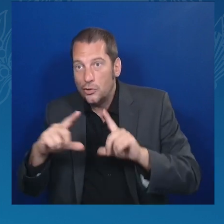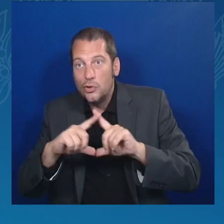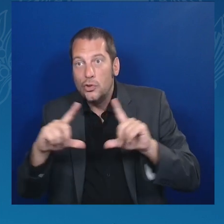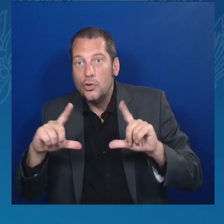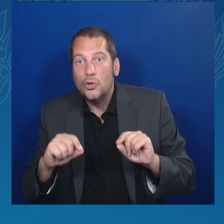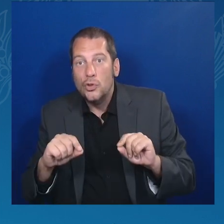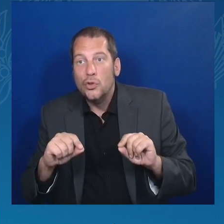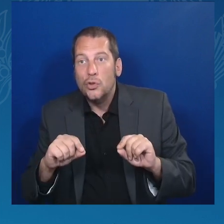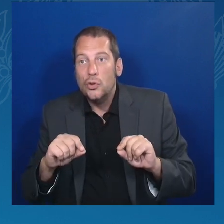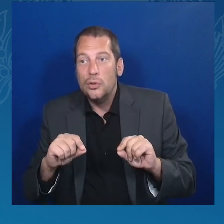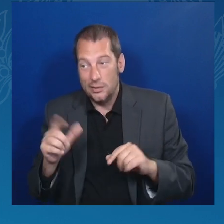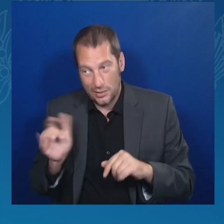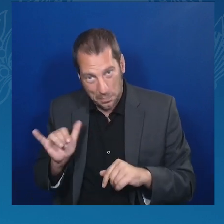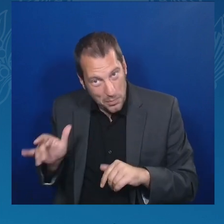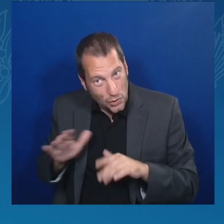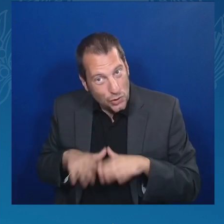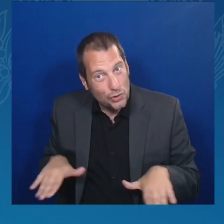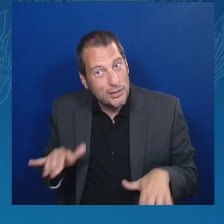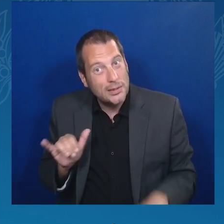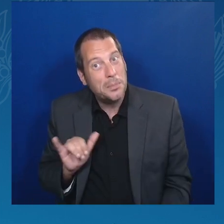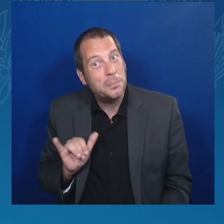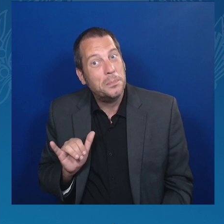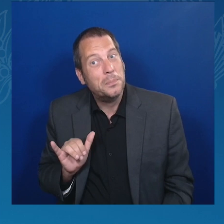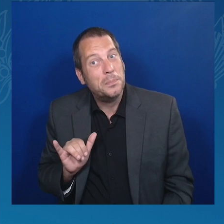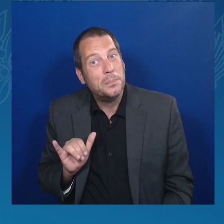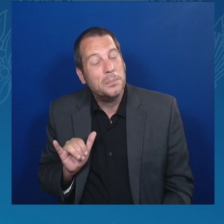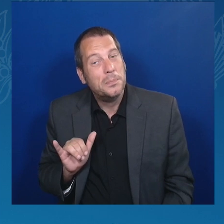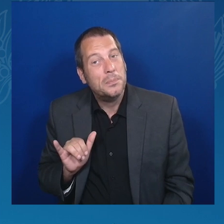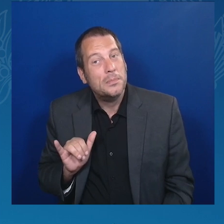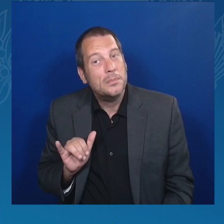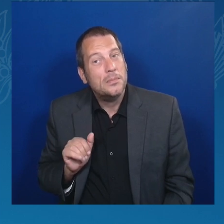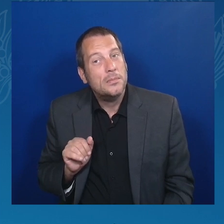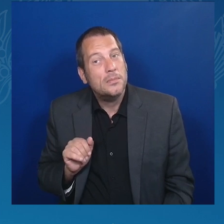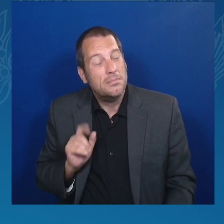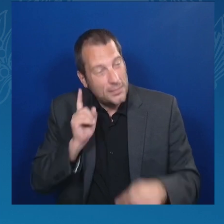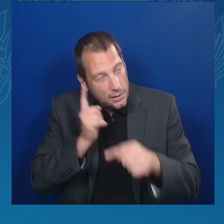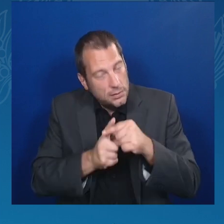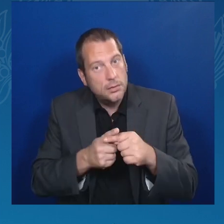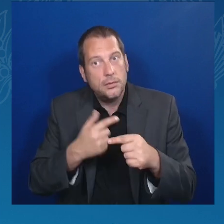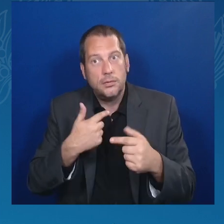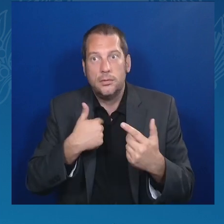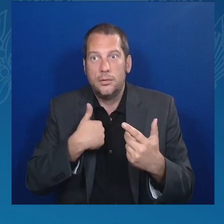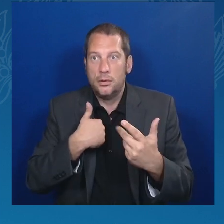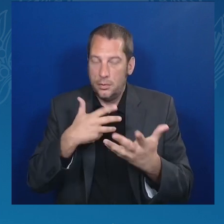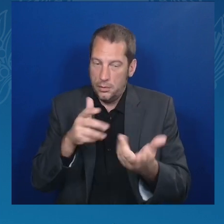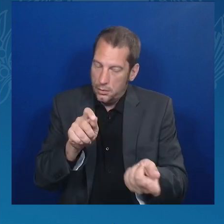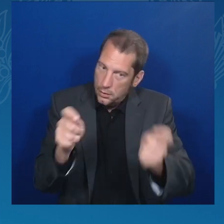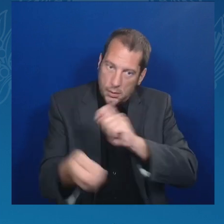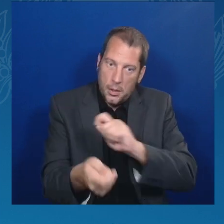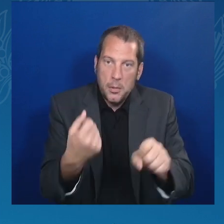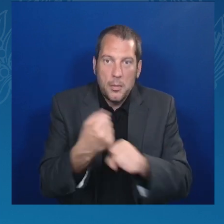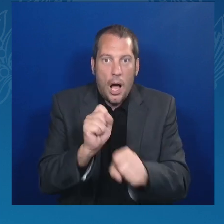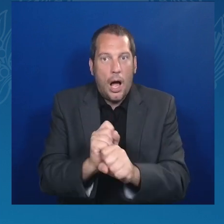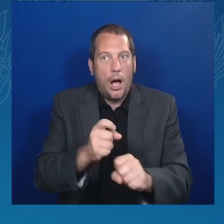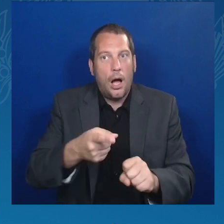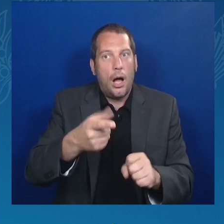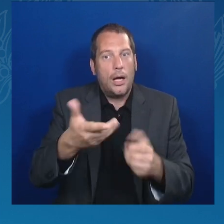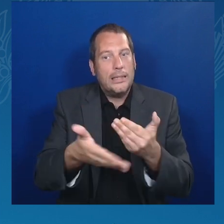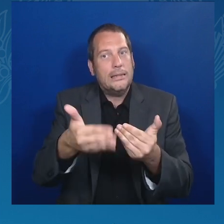We also made it easier for thousands of DREAMers who have graduated college to secure work permits,